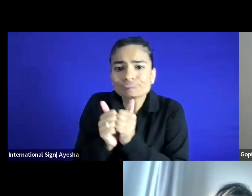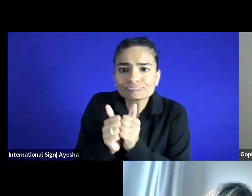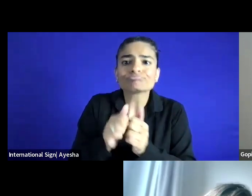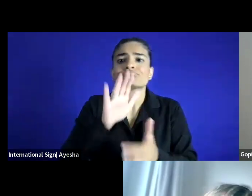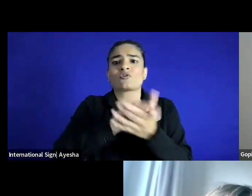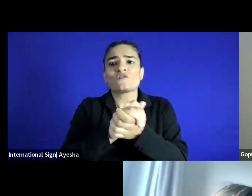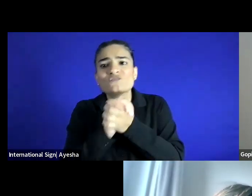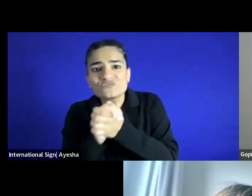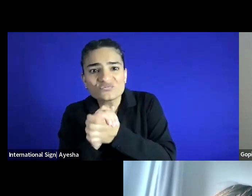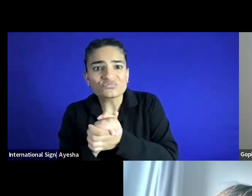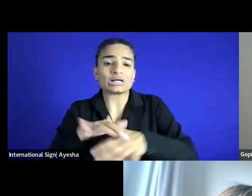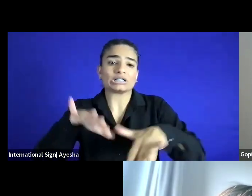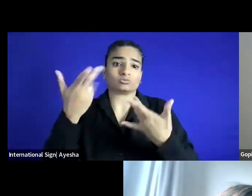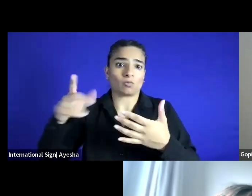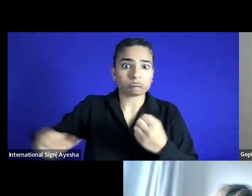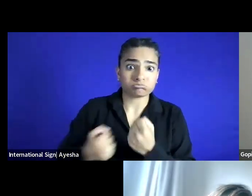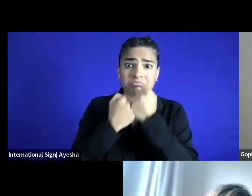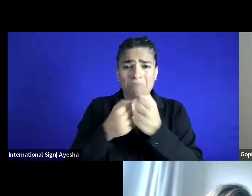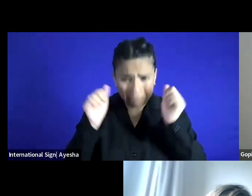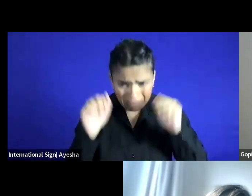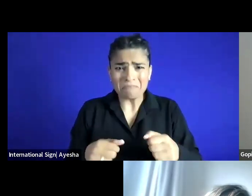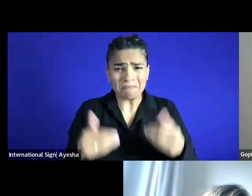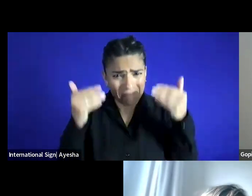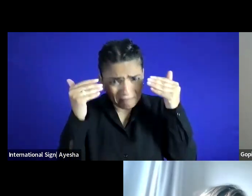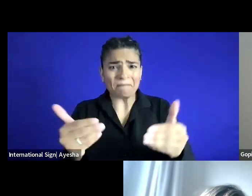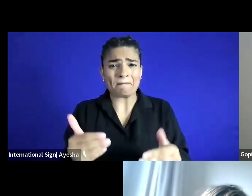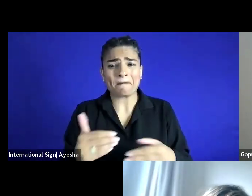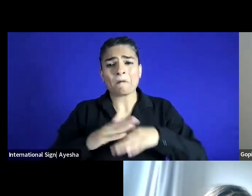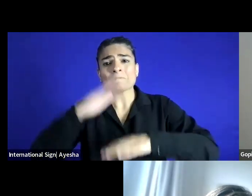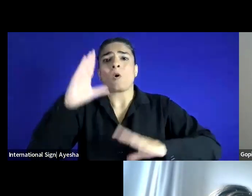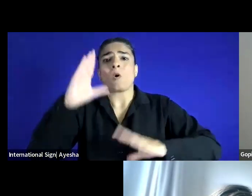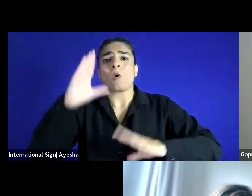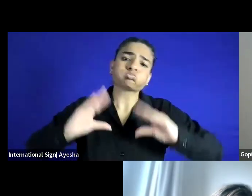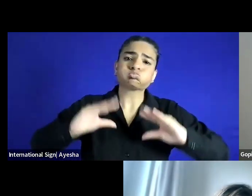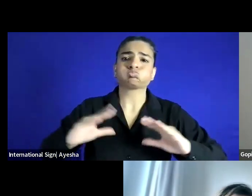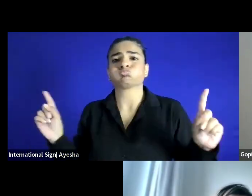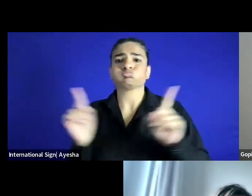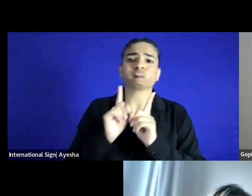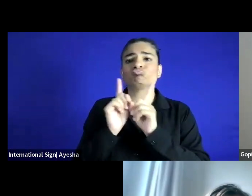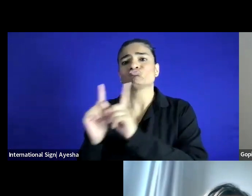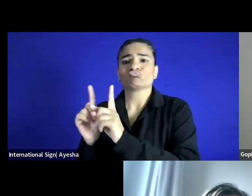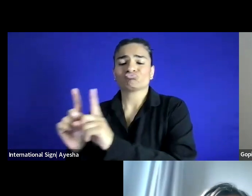you know, a more comfortable immigration experience. But I am not sure we can do that.